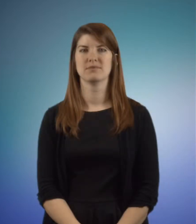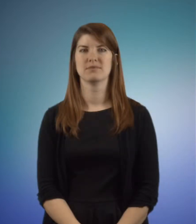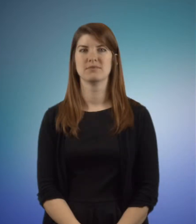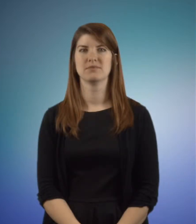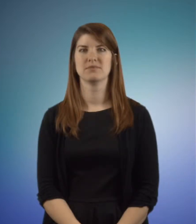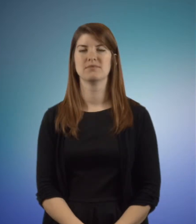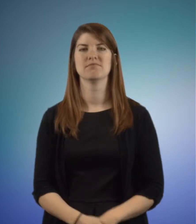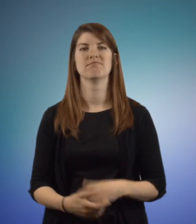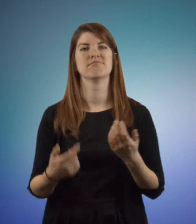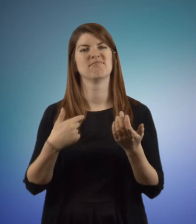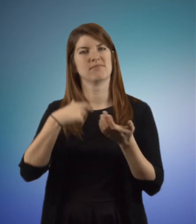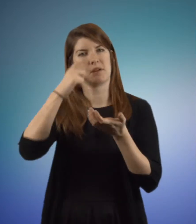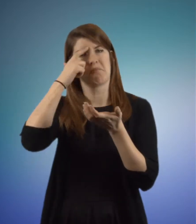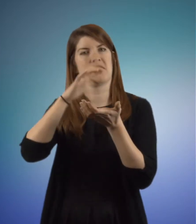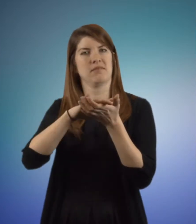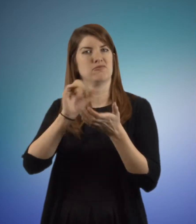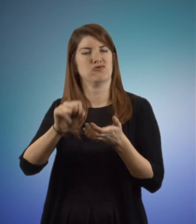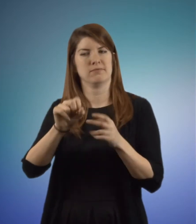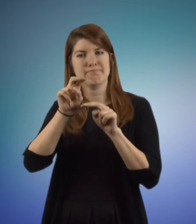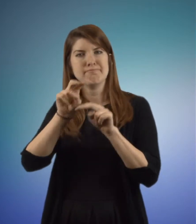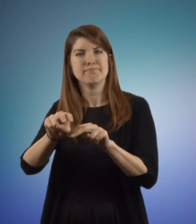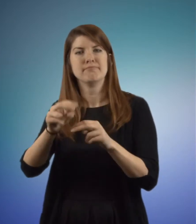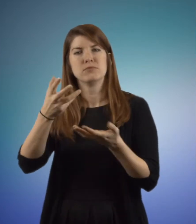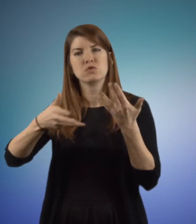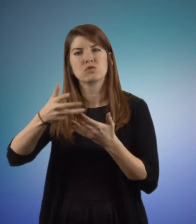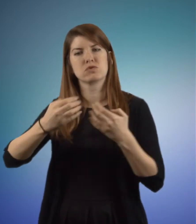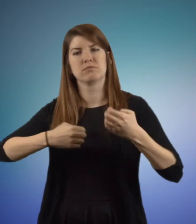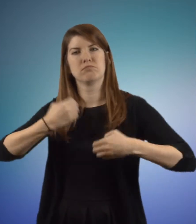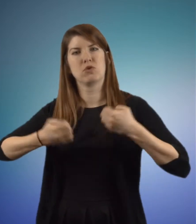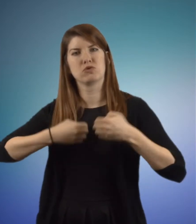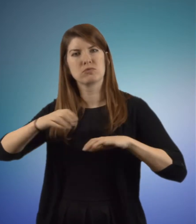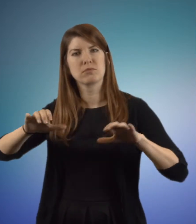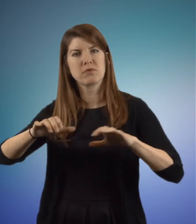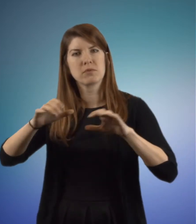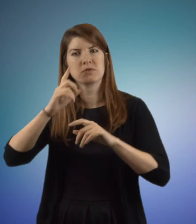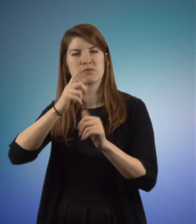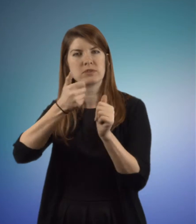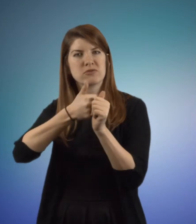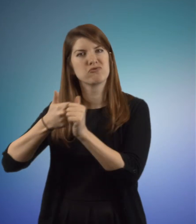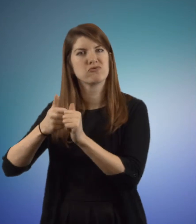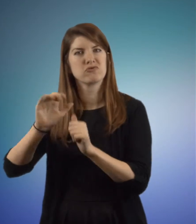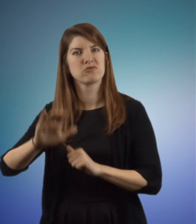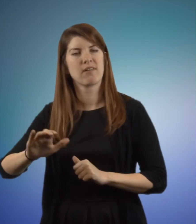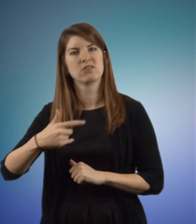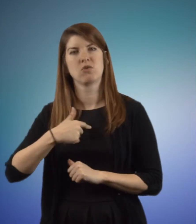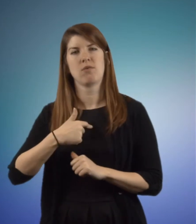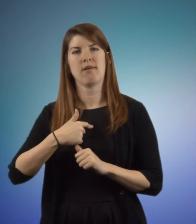I believe that we should look at the social emotional performance status of every child. So, I've left that one separately.